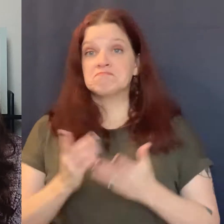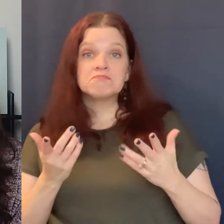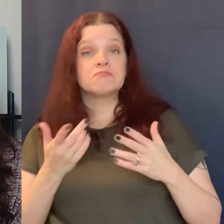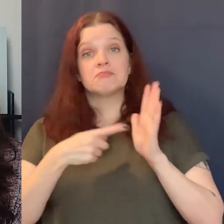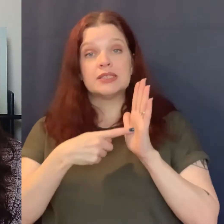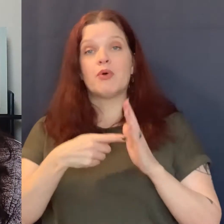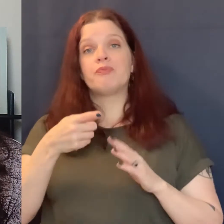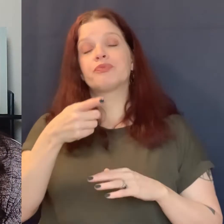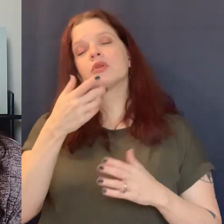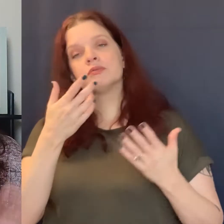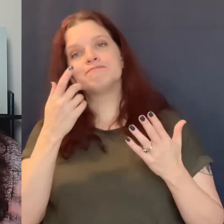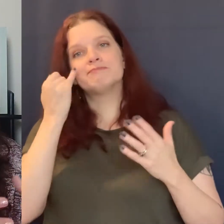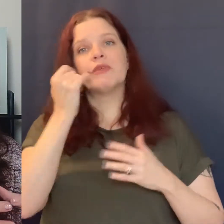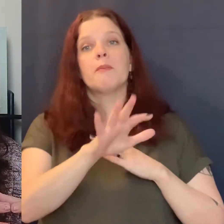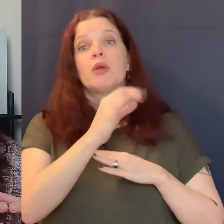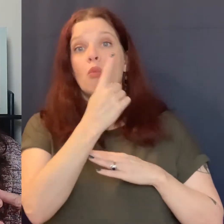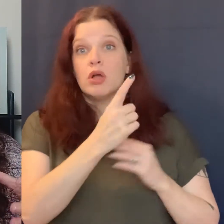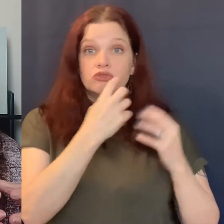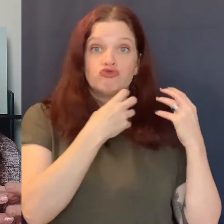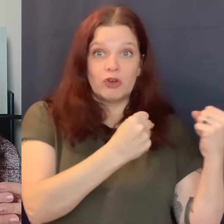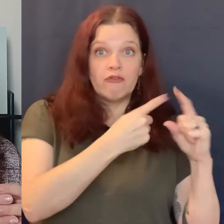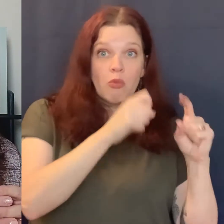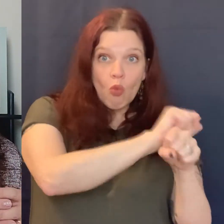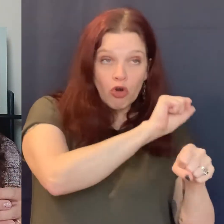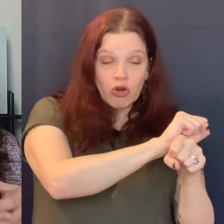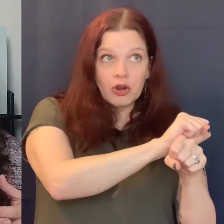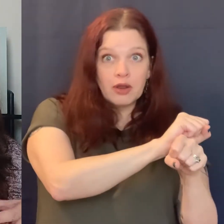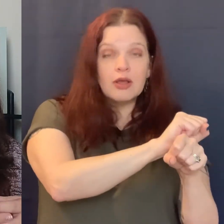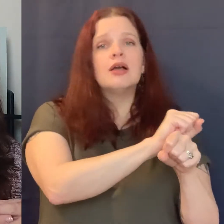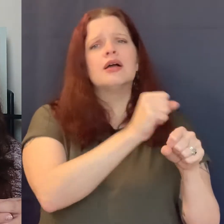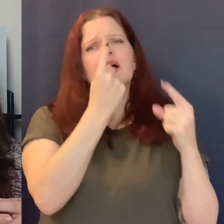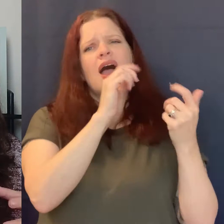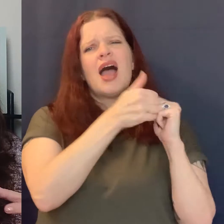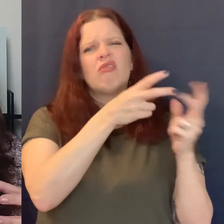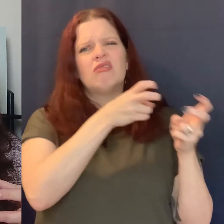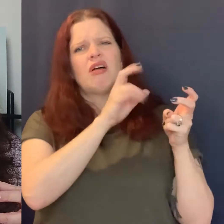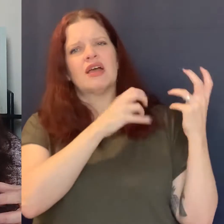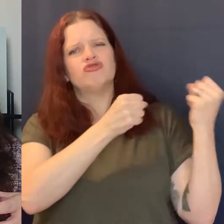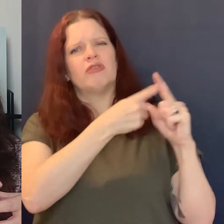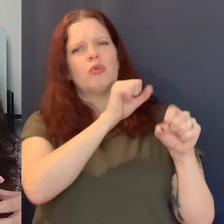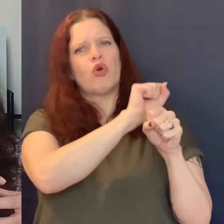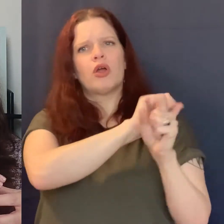Another way you can do that is if you initially thought about one of those strengths that you use at work is to consider how about strength